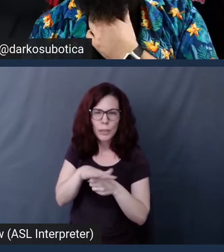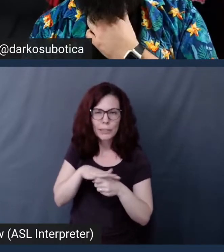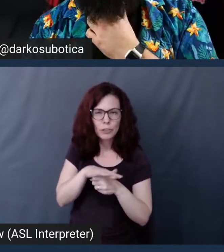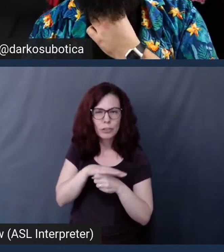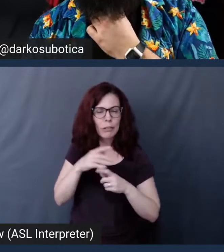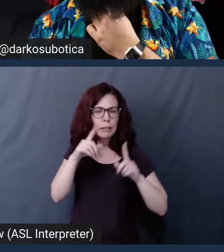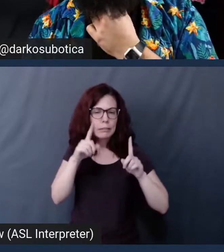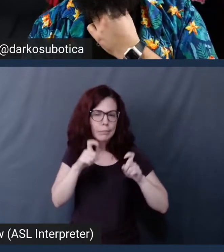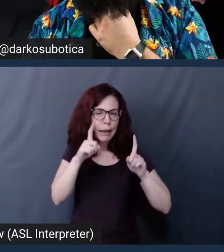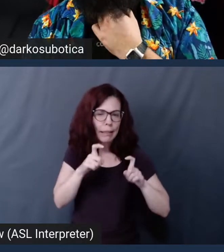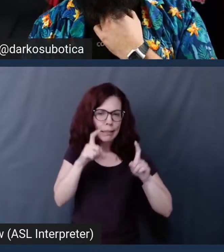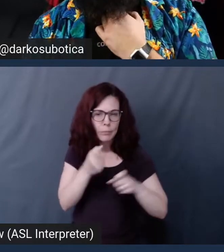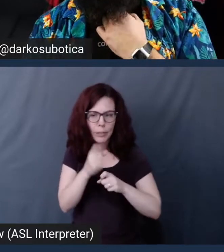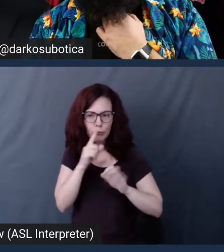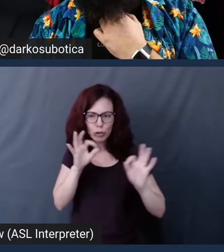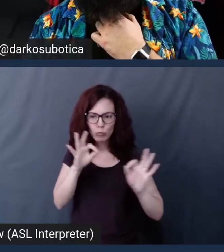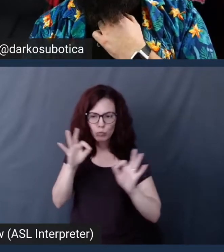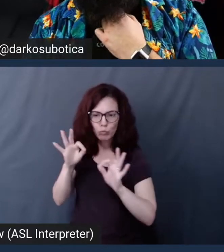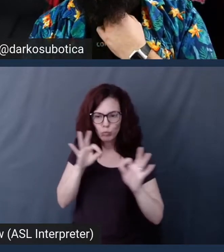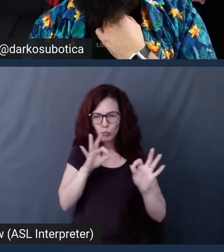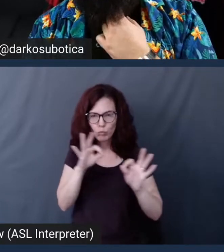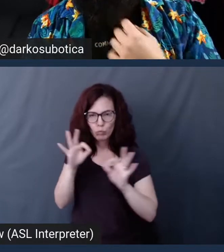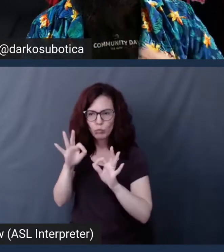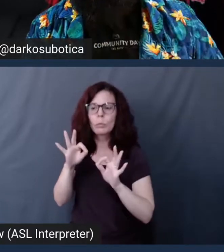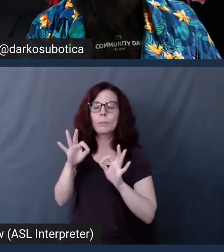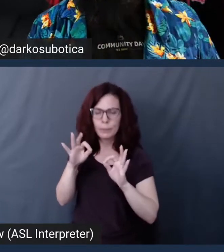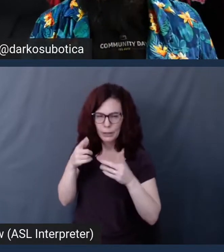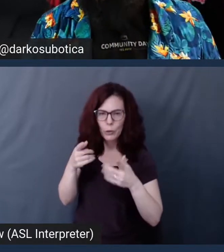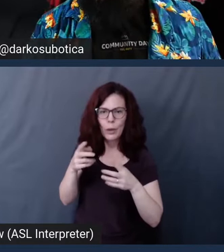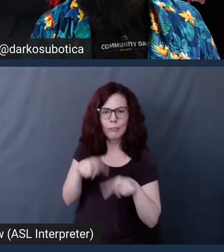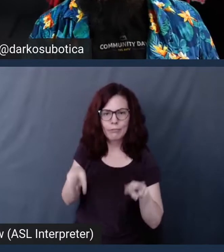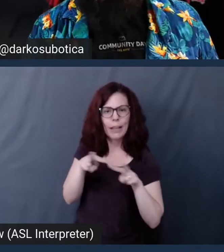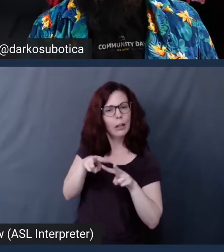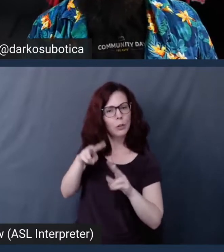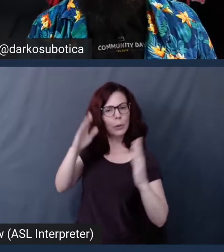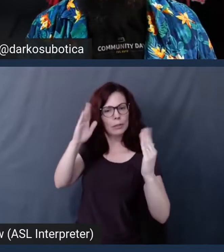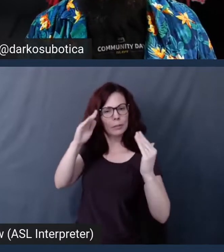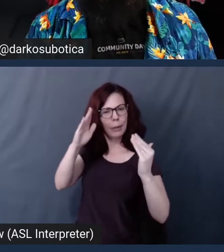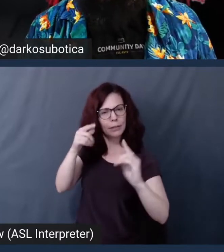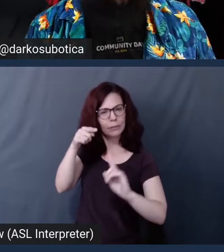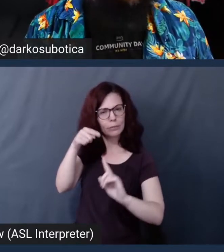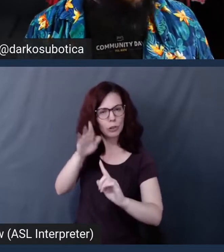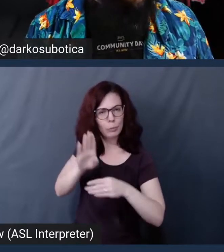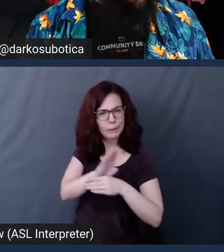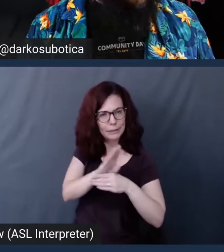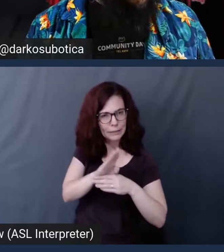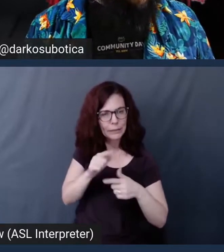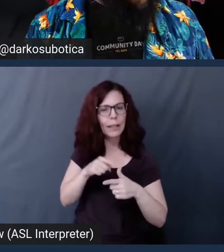and make sure everything is working fine, you're getting the business value that you expect out of the solution, and then you scale to dozens